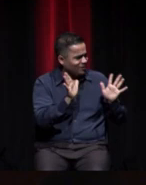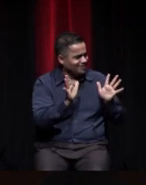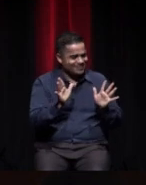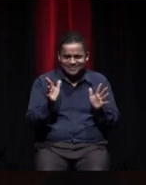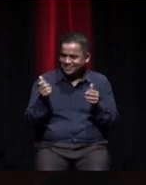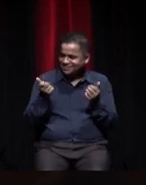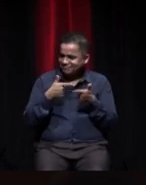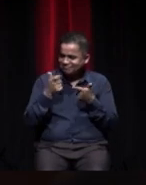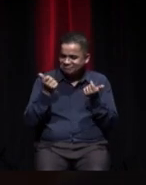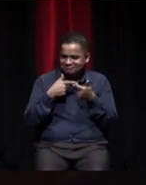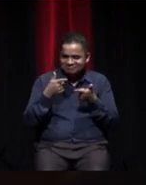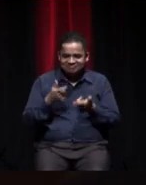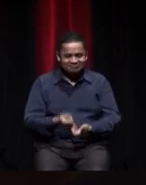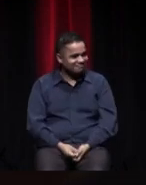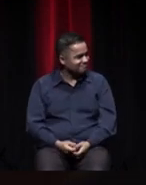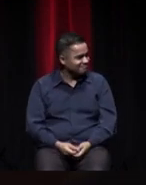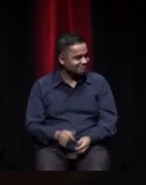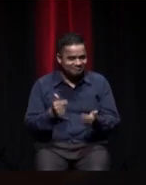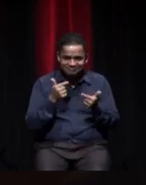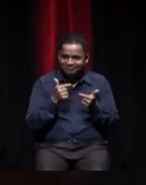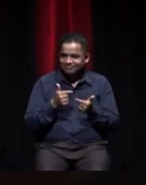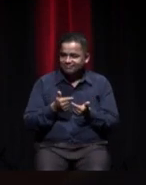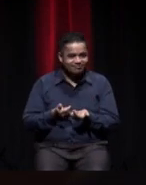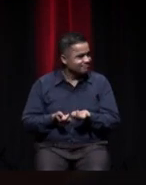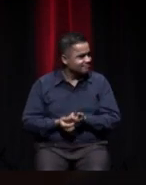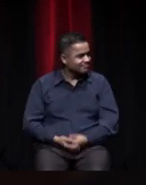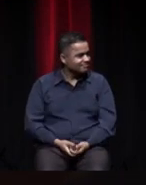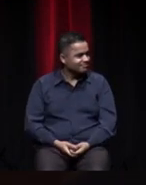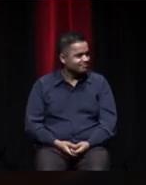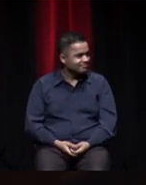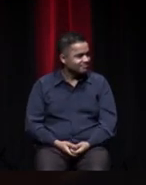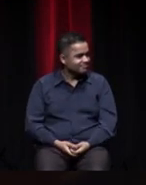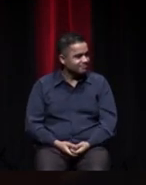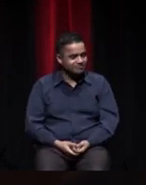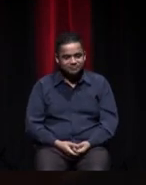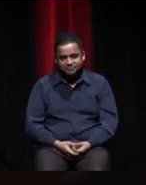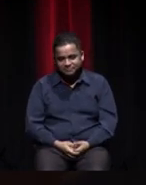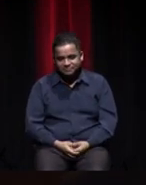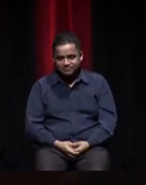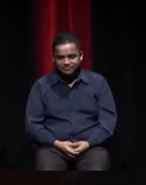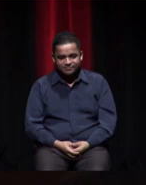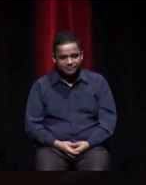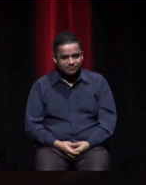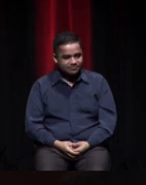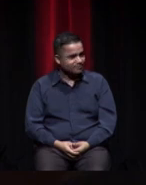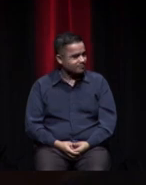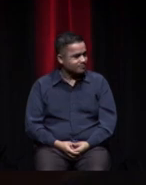Hey, Carla. - He seems to know Lacan well. It does seem so. - I think he gets him.